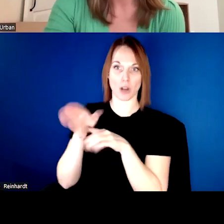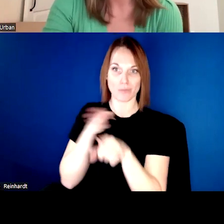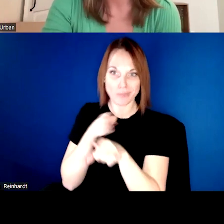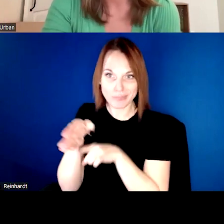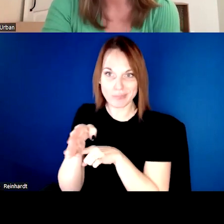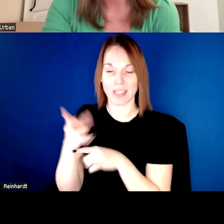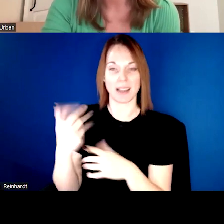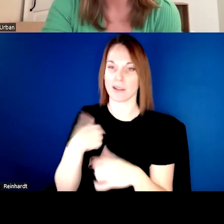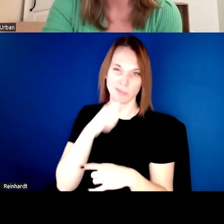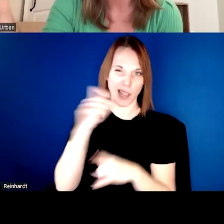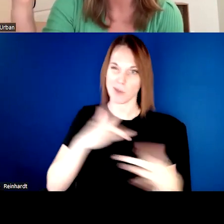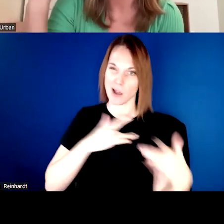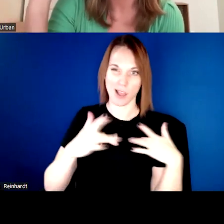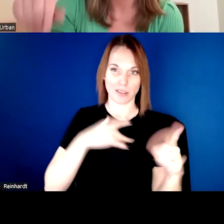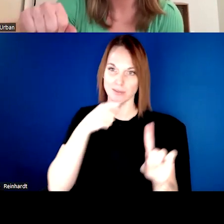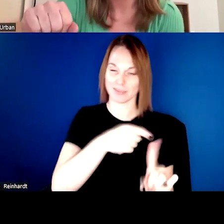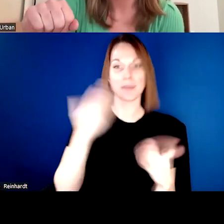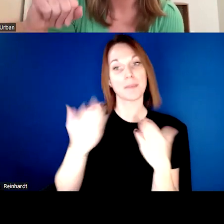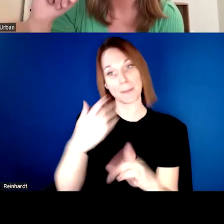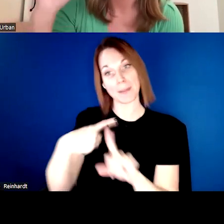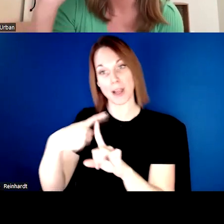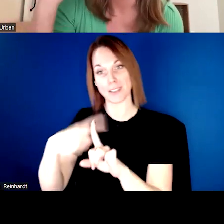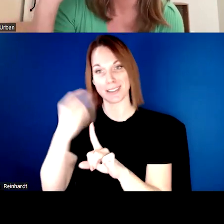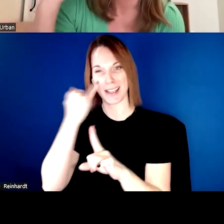this. This is, may be a good thing if we're adding a standalone course requirement and